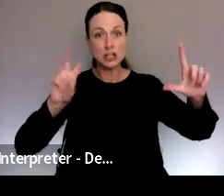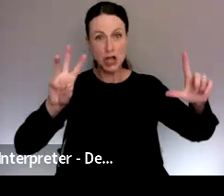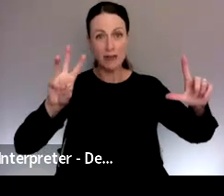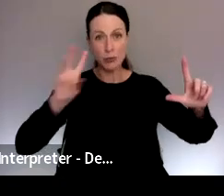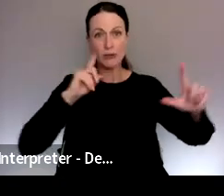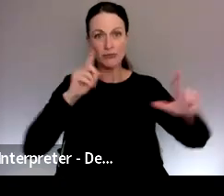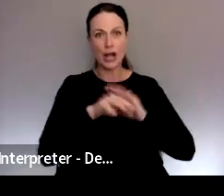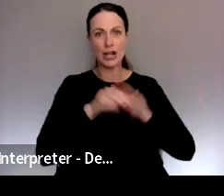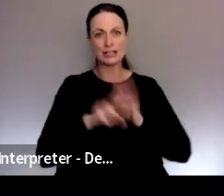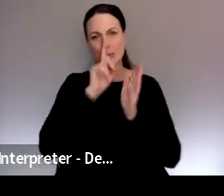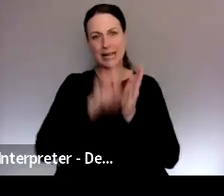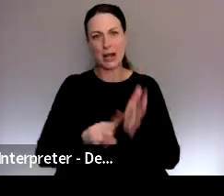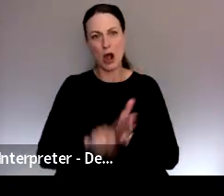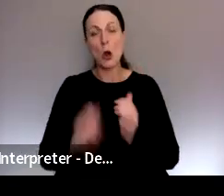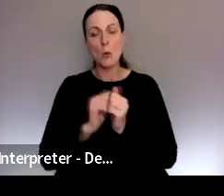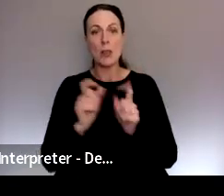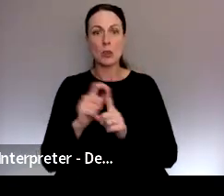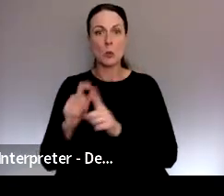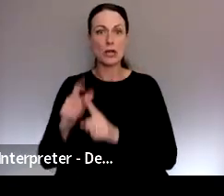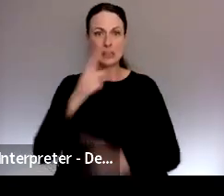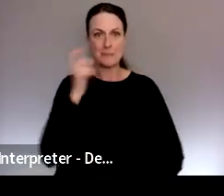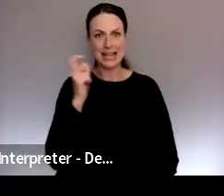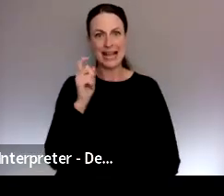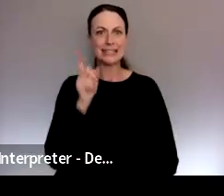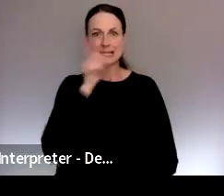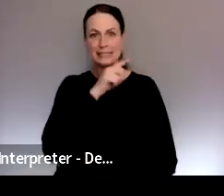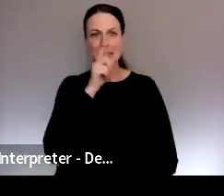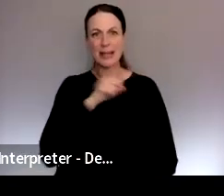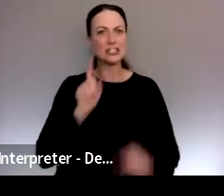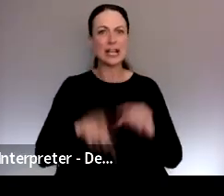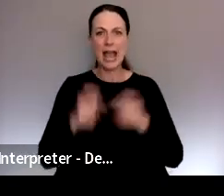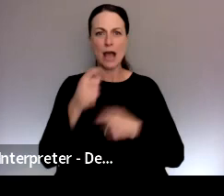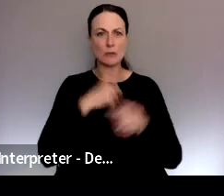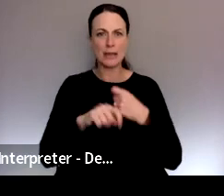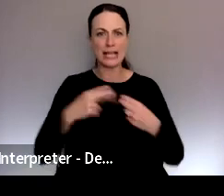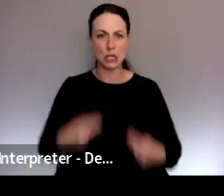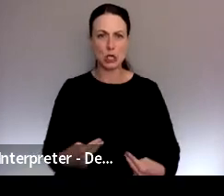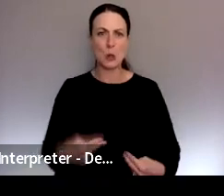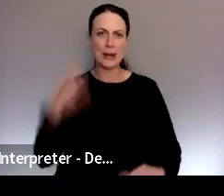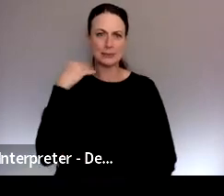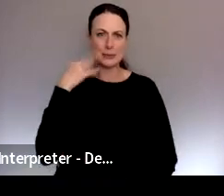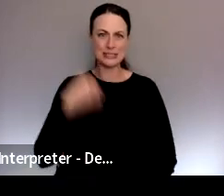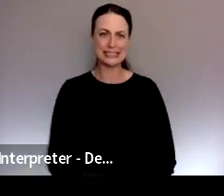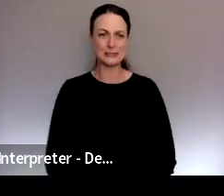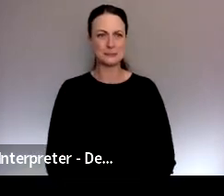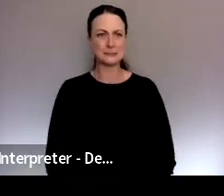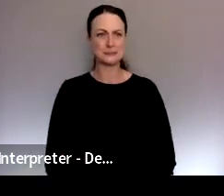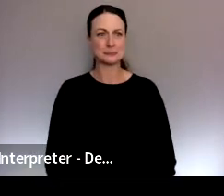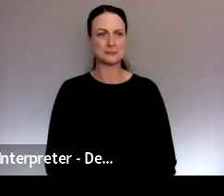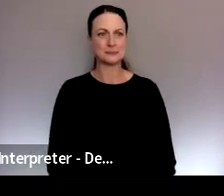in an accessibility audit with the words, "Because simulations can't replace human experience."